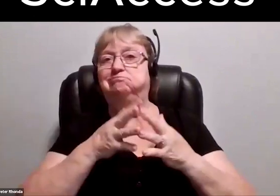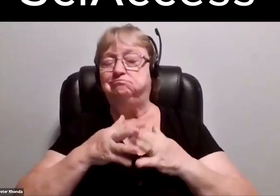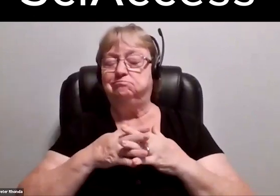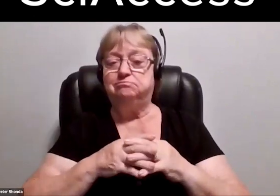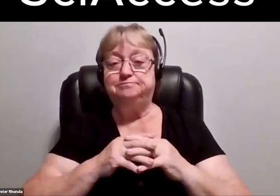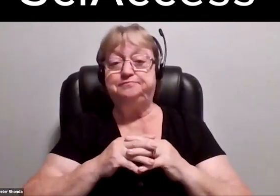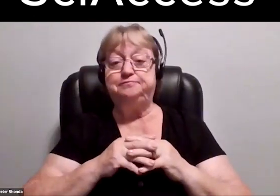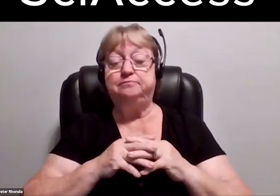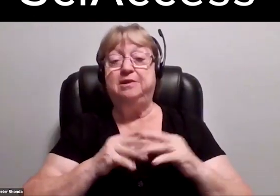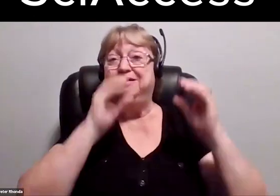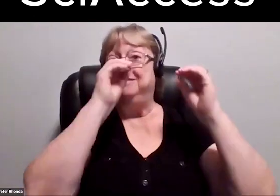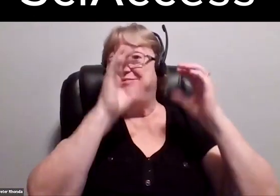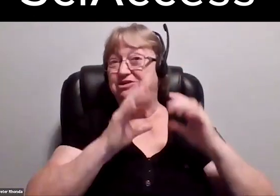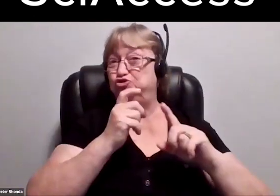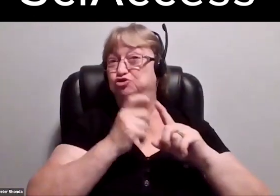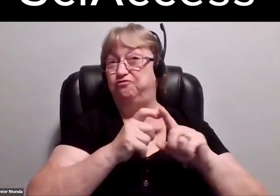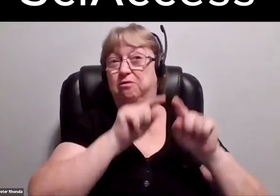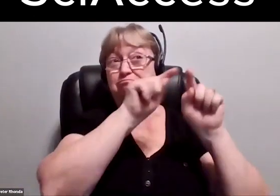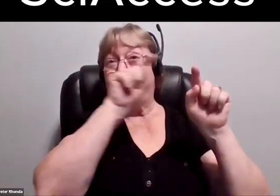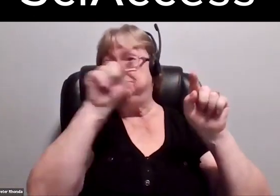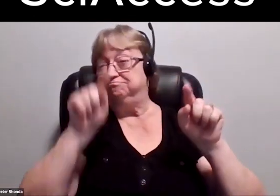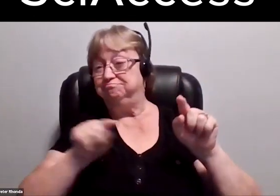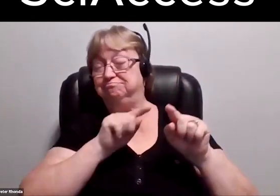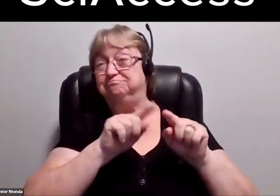The teachers also come from these states as well.